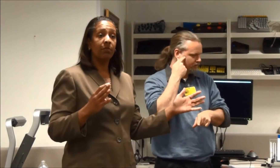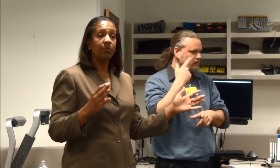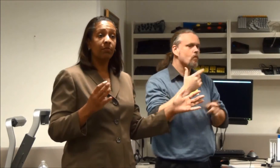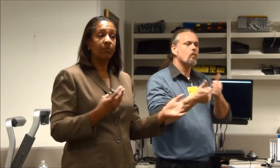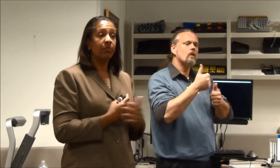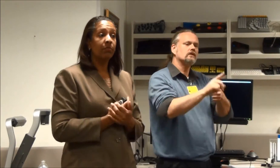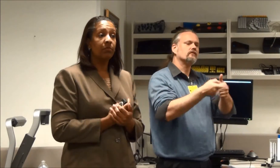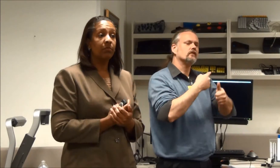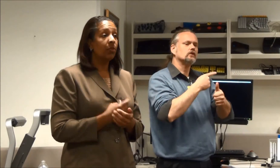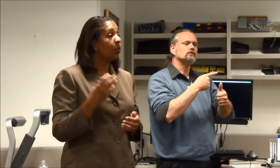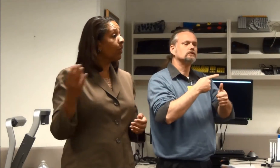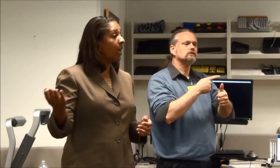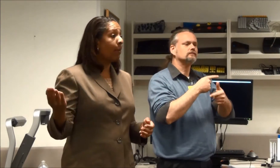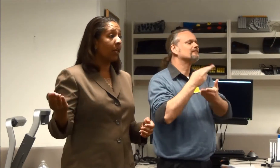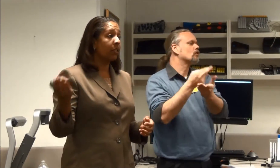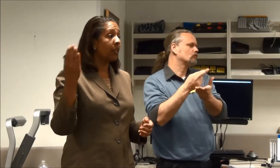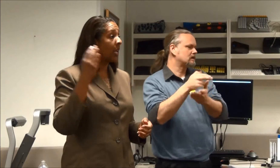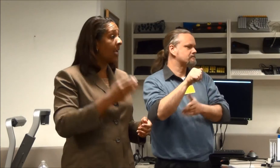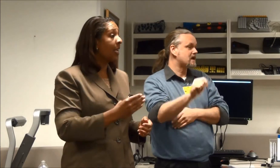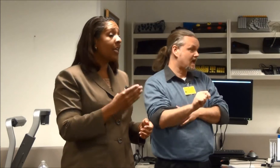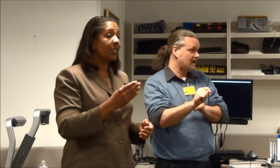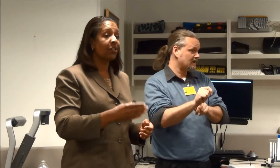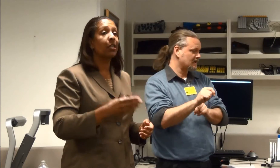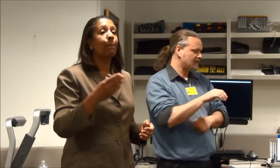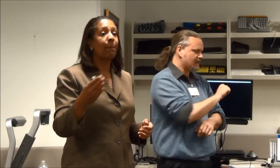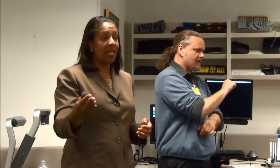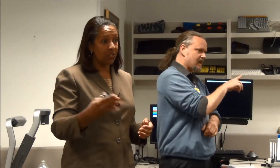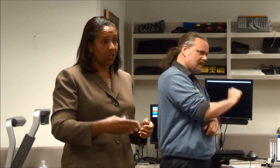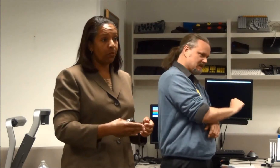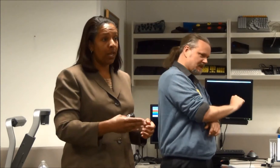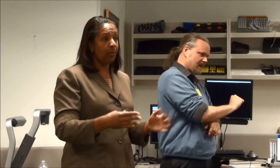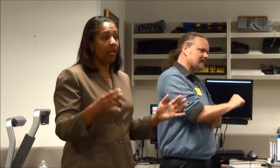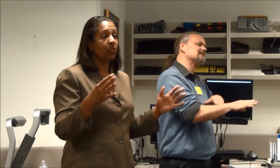Which came first? Participant: The Rehab Act. Jo Linda Johnson: The Rehab Act, and the ADA is actually based on the Rehab Act.